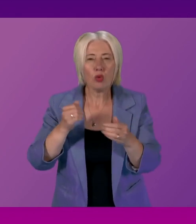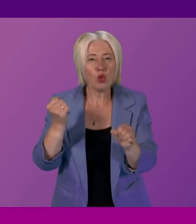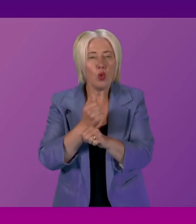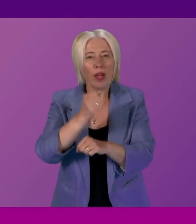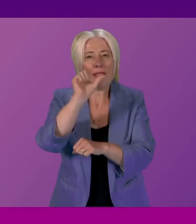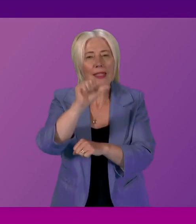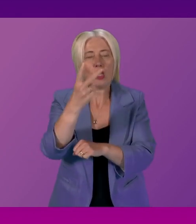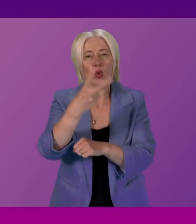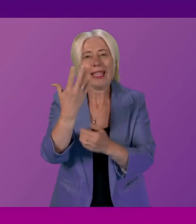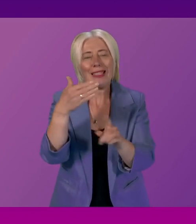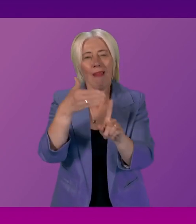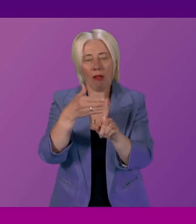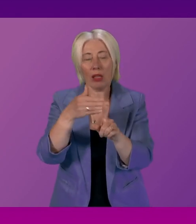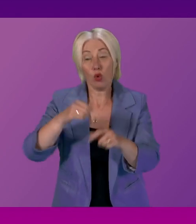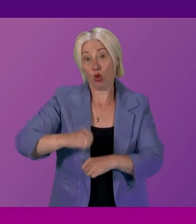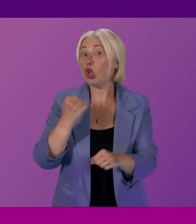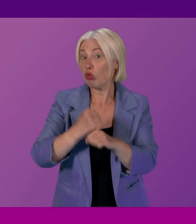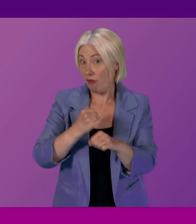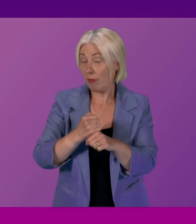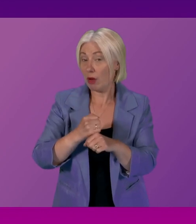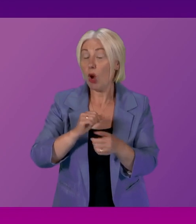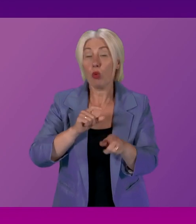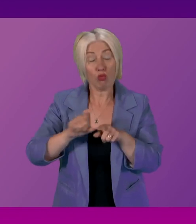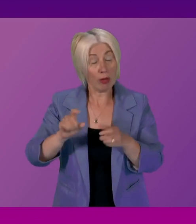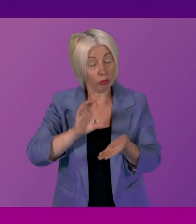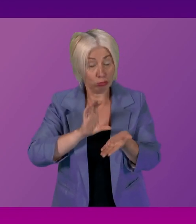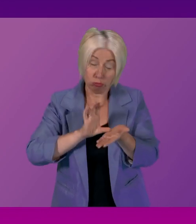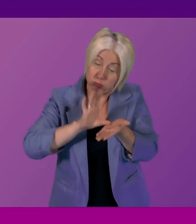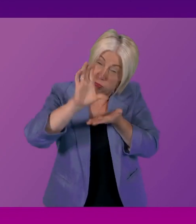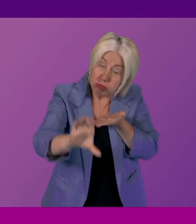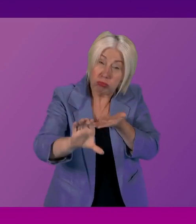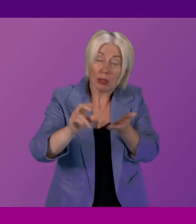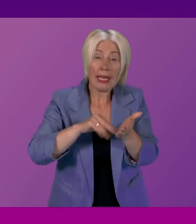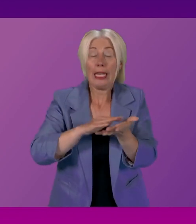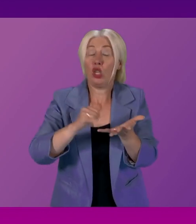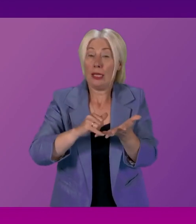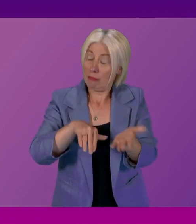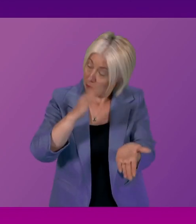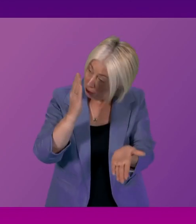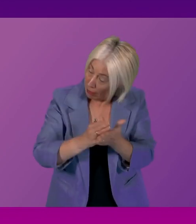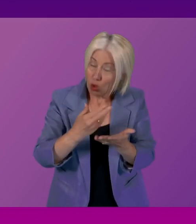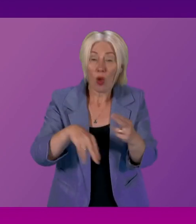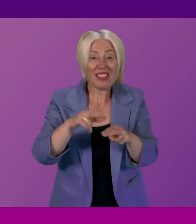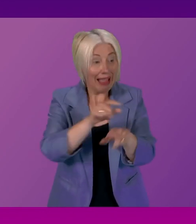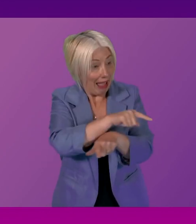From a Scottish Government perspective, we will continue our record investment in the NHS, we will make sure that our staff are paid fairly and we will make sure that we